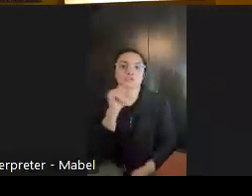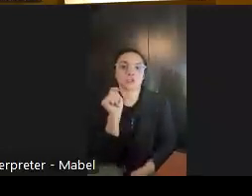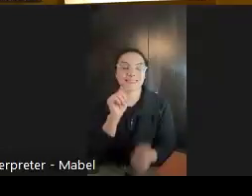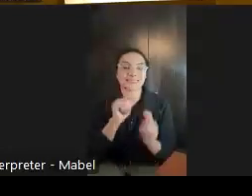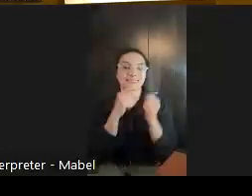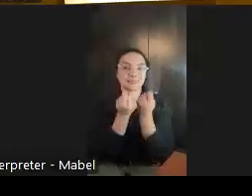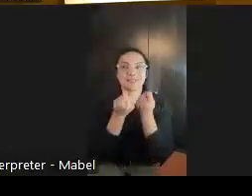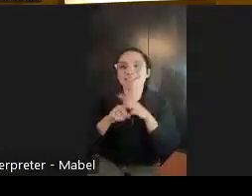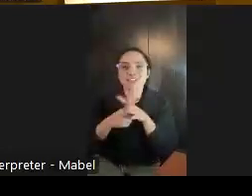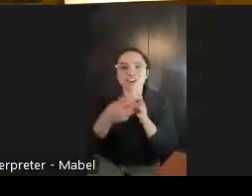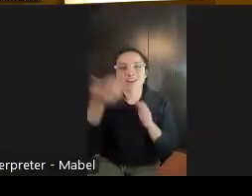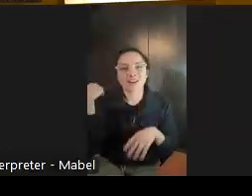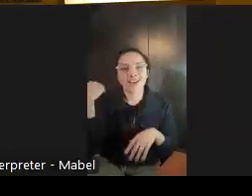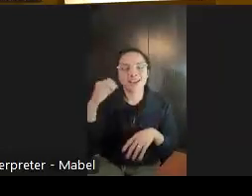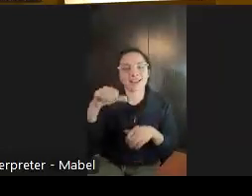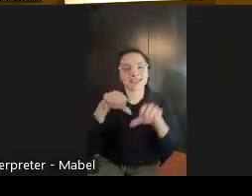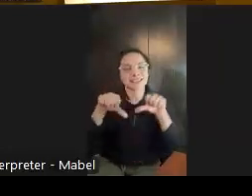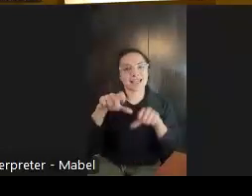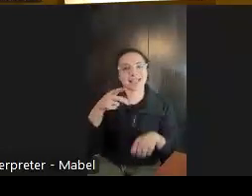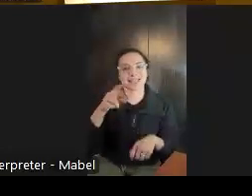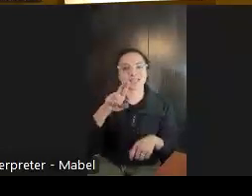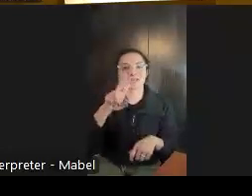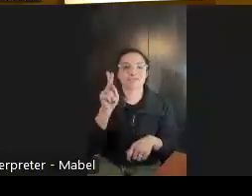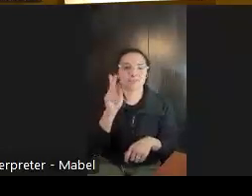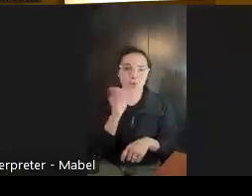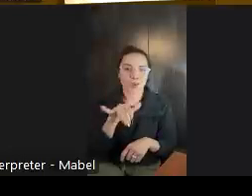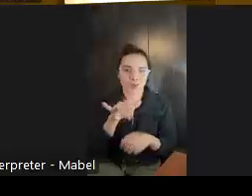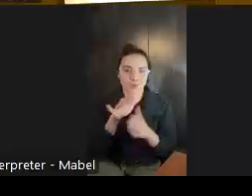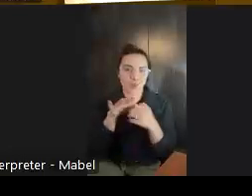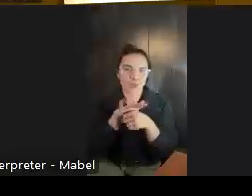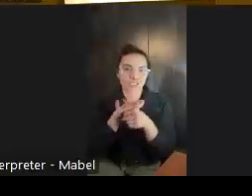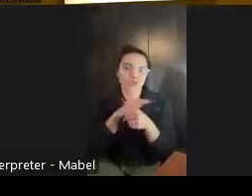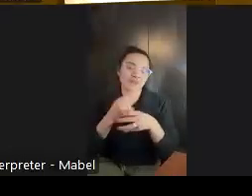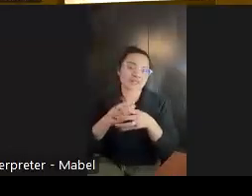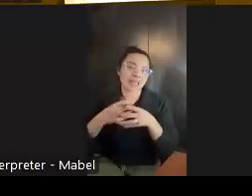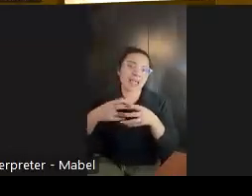Parkway location and we've um expanded over the years but we're a short-term one to six